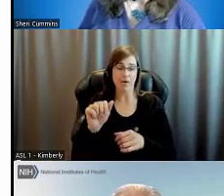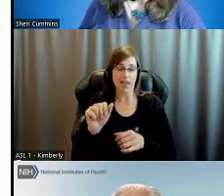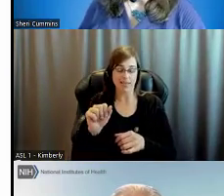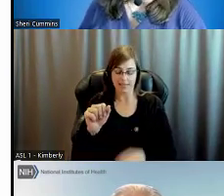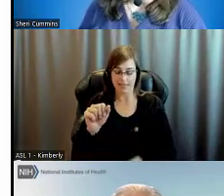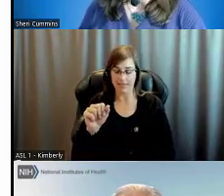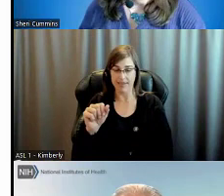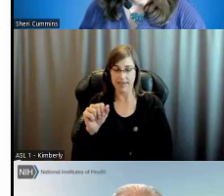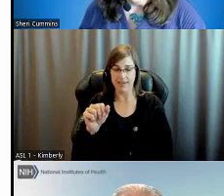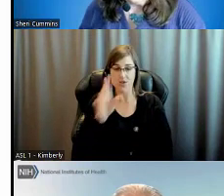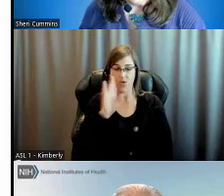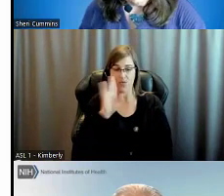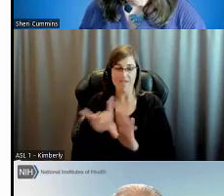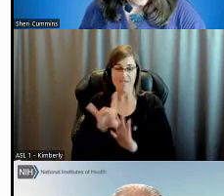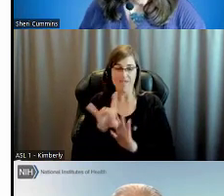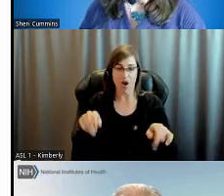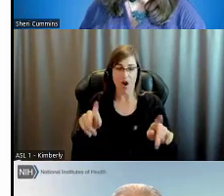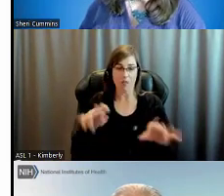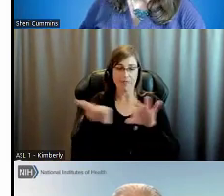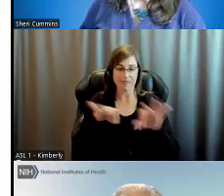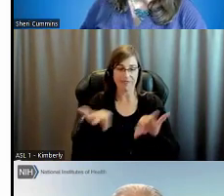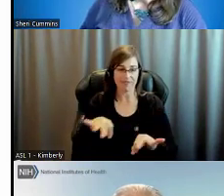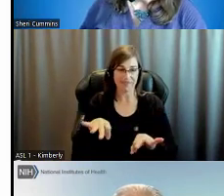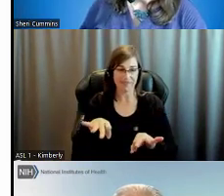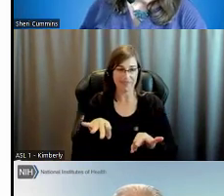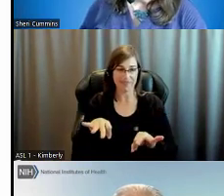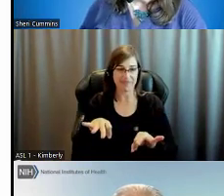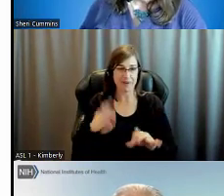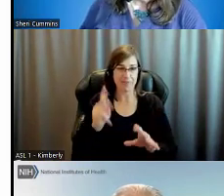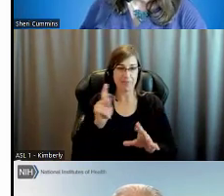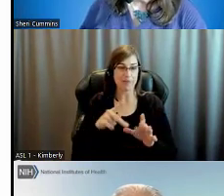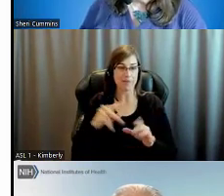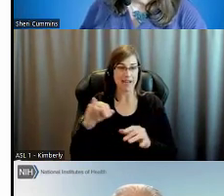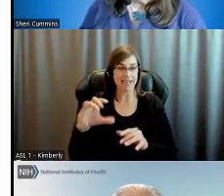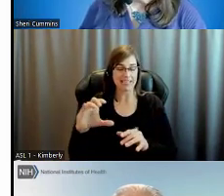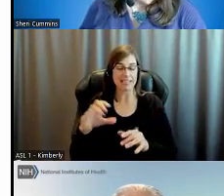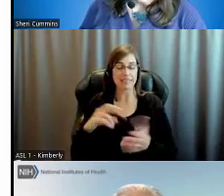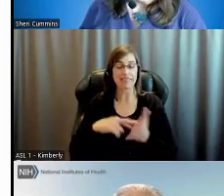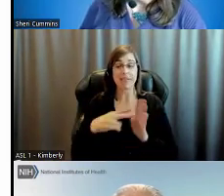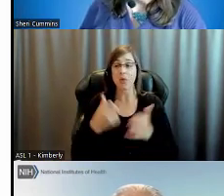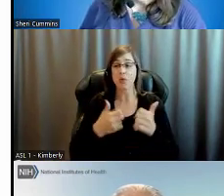you're going to find the opportunity description, participating ICs, so which institutes and centers